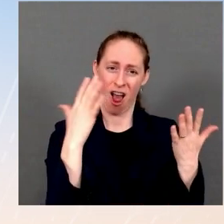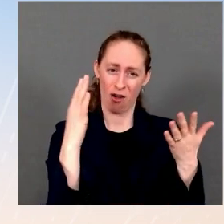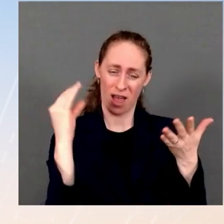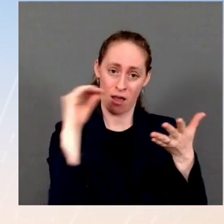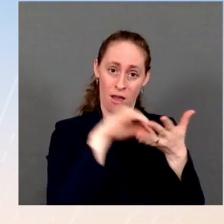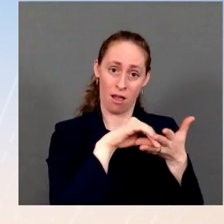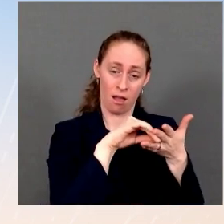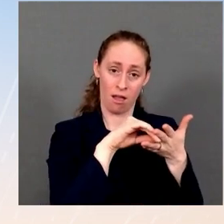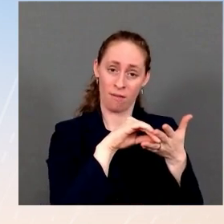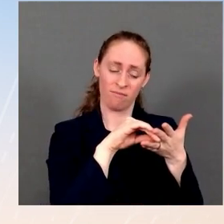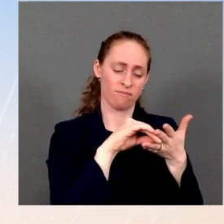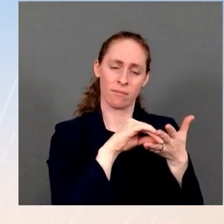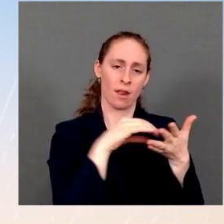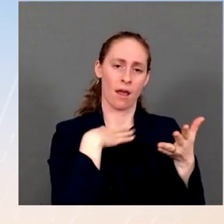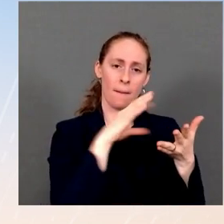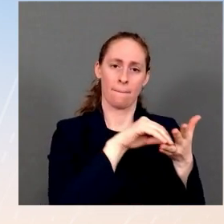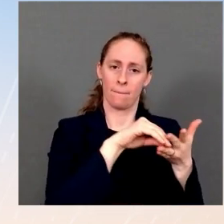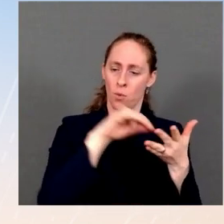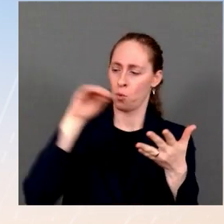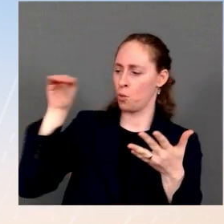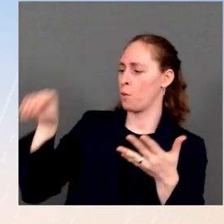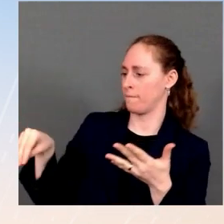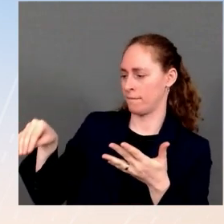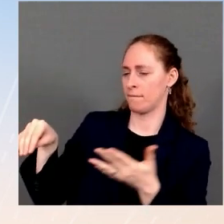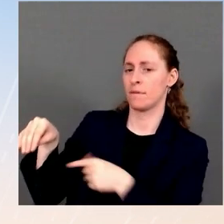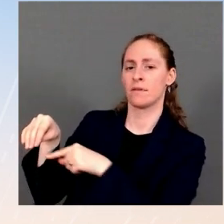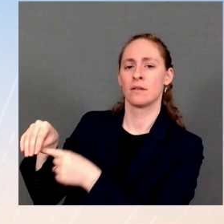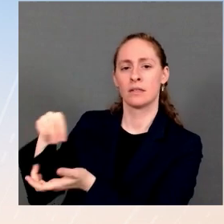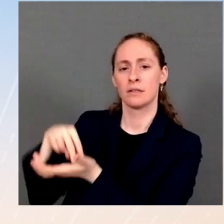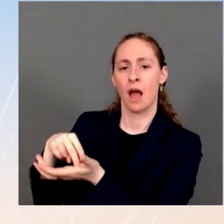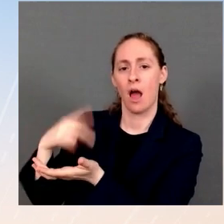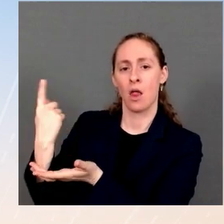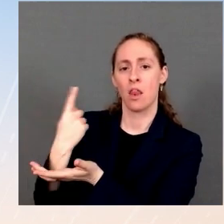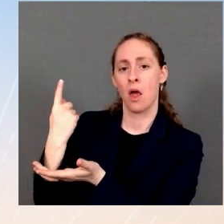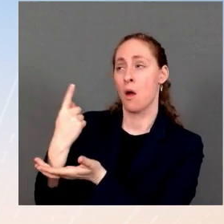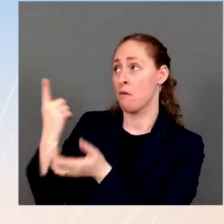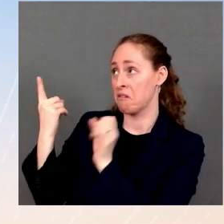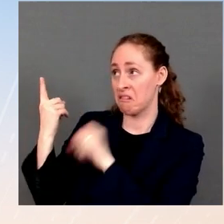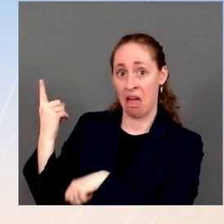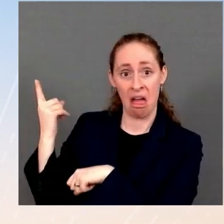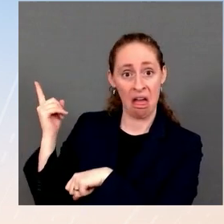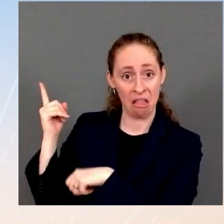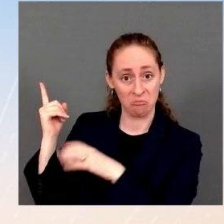Ms. Jean-Pierre: Okay, so, in order to do that, we need the 60 -- 60 votes in the Senate, and we just don't have that. Right?